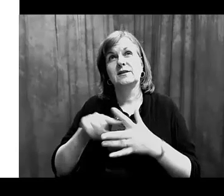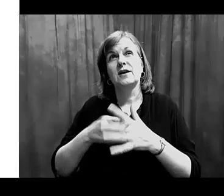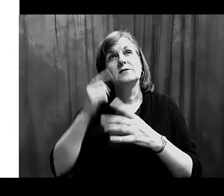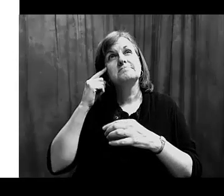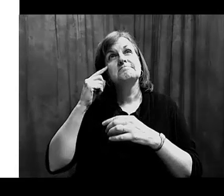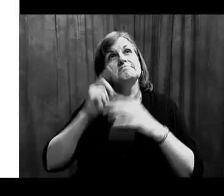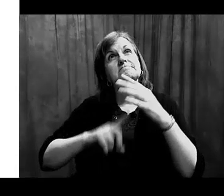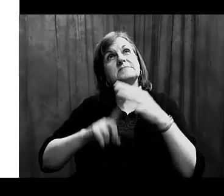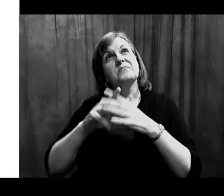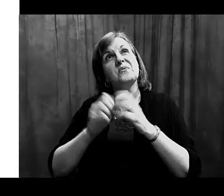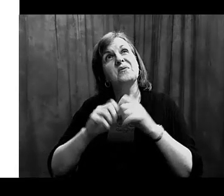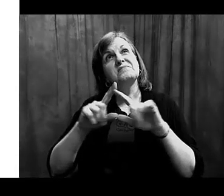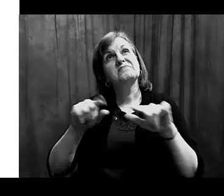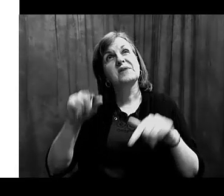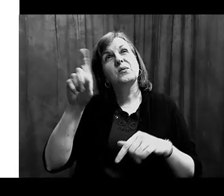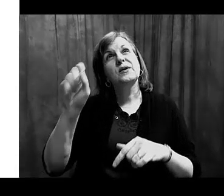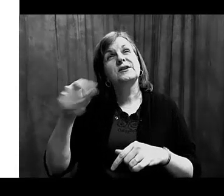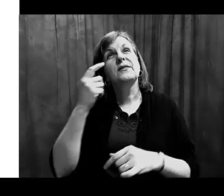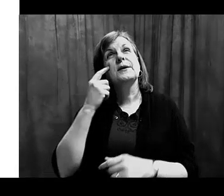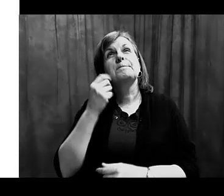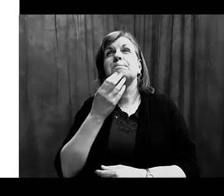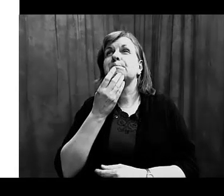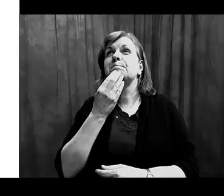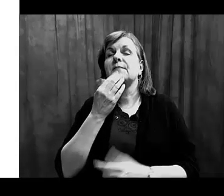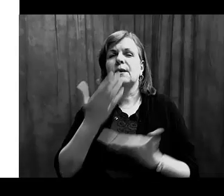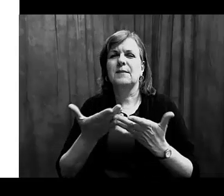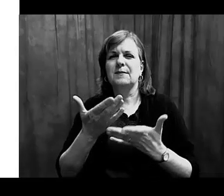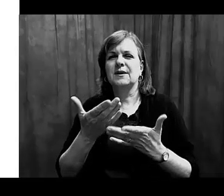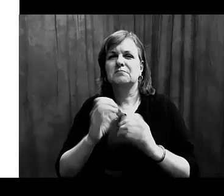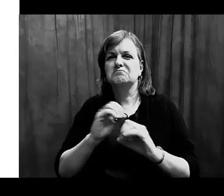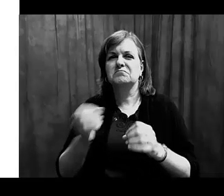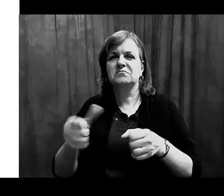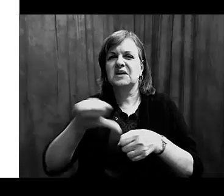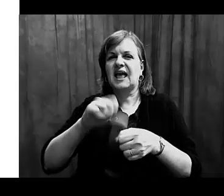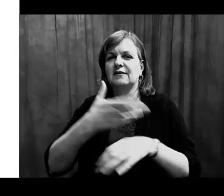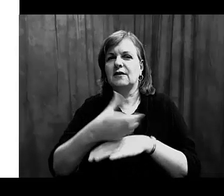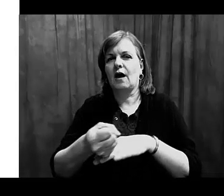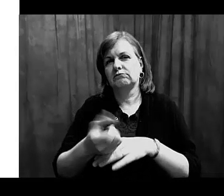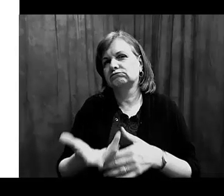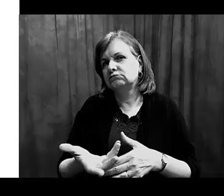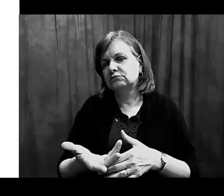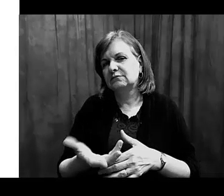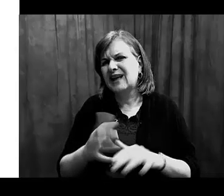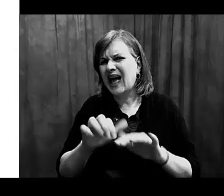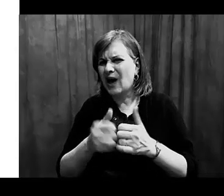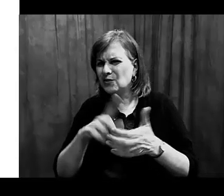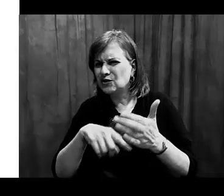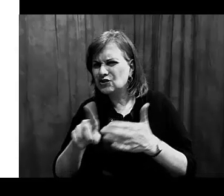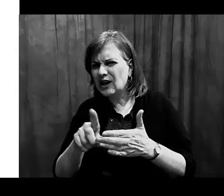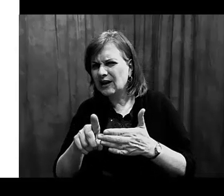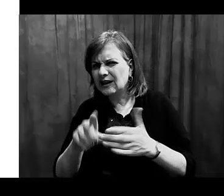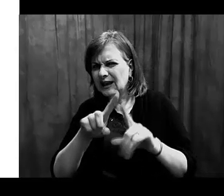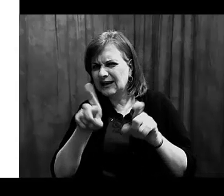well you can start putting together all kinds of questions right? you can say alright - maybe it doesn't have any gas